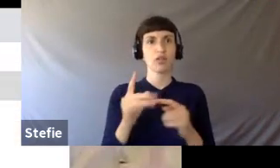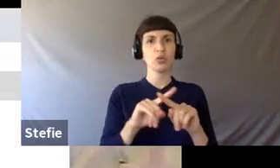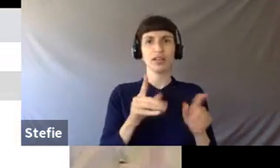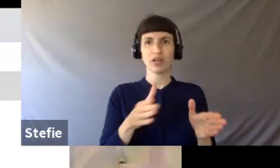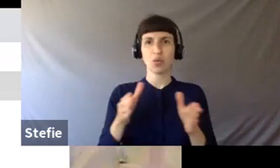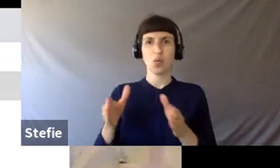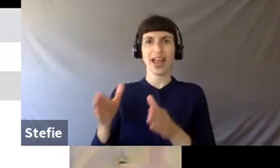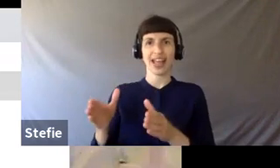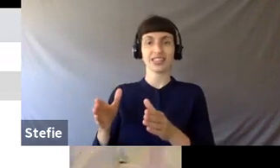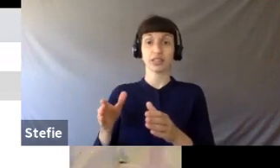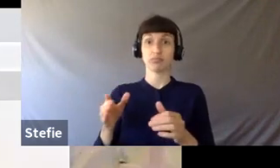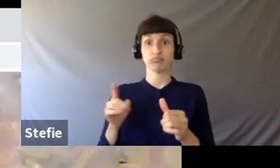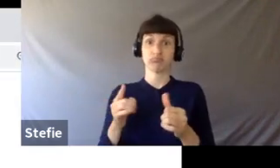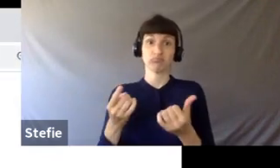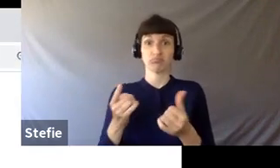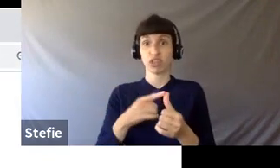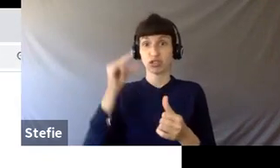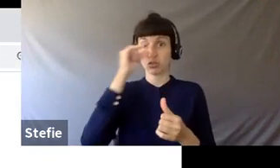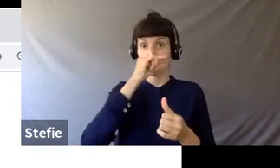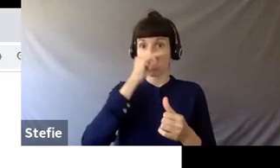I'm assuming that teams is one of your options.